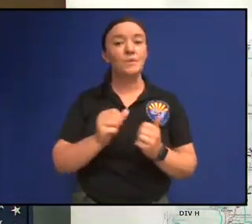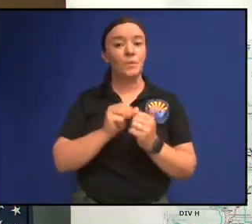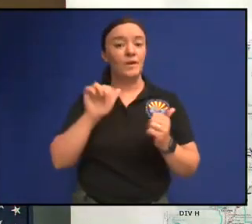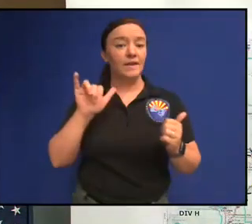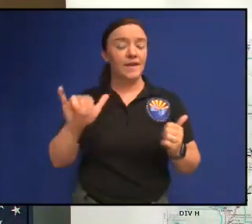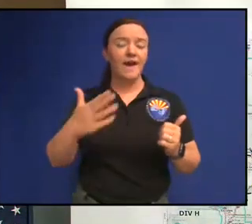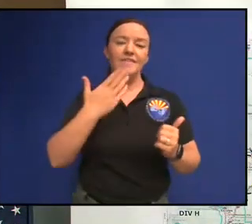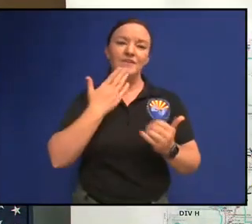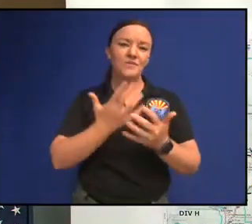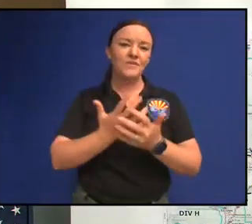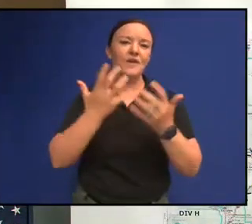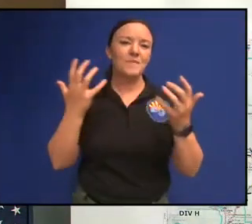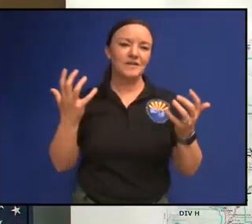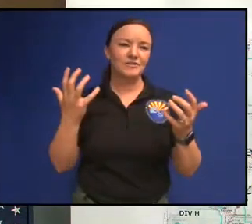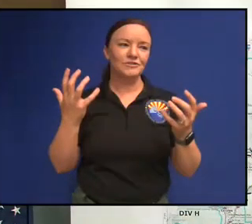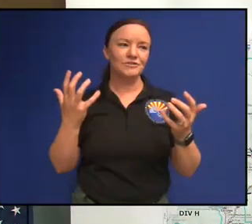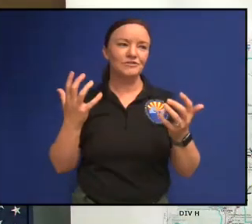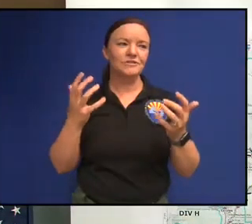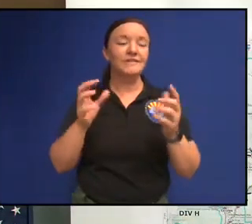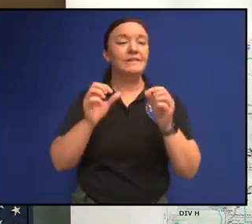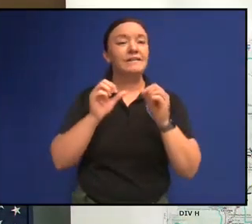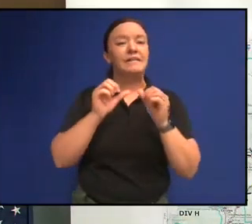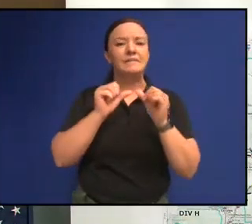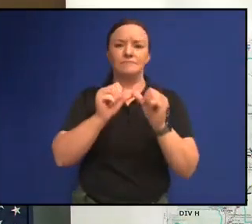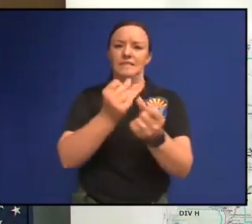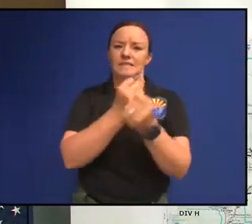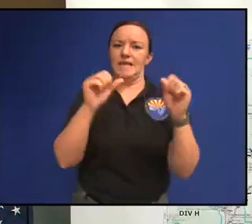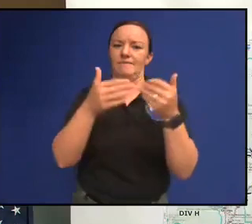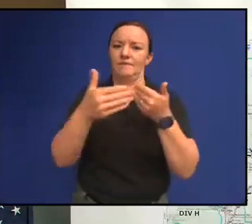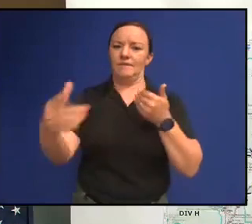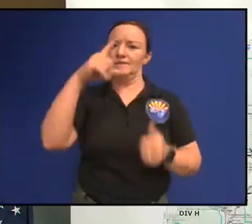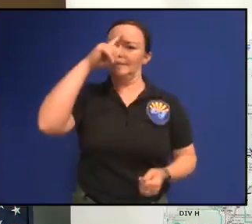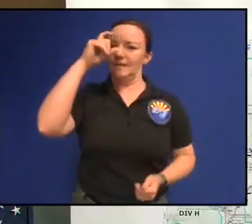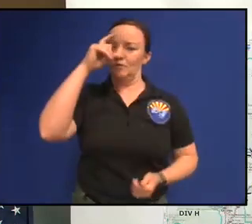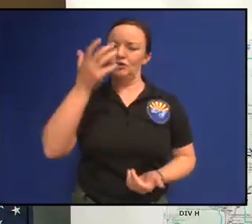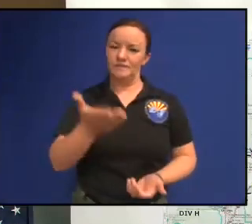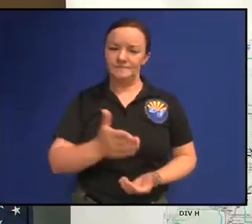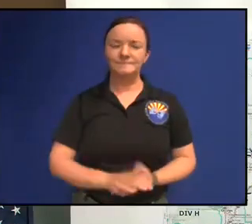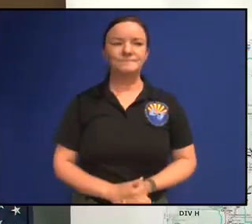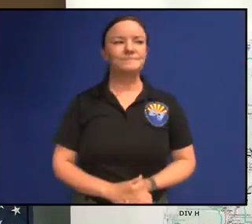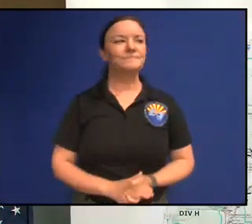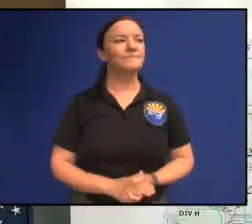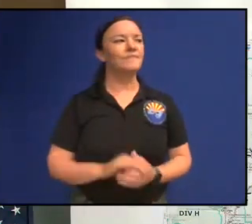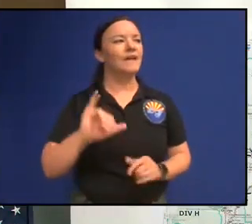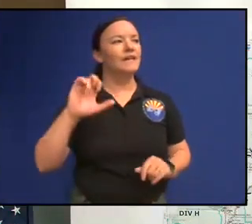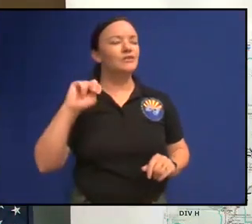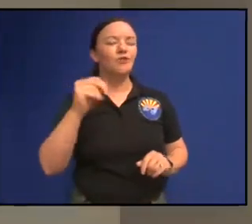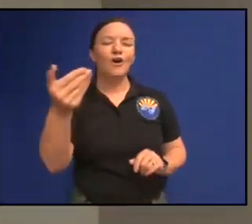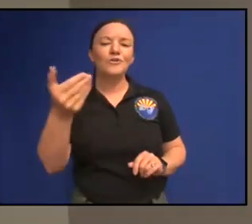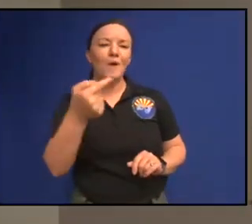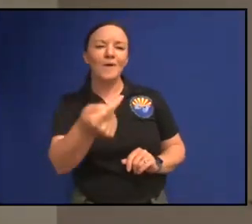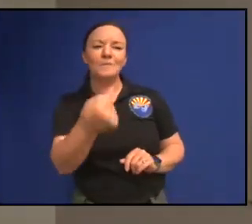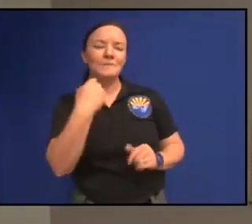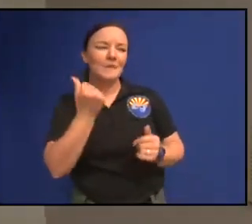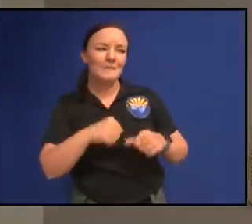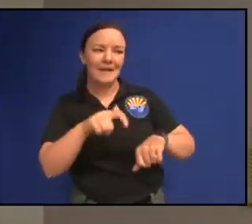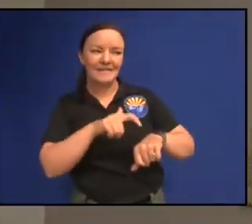THE REST OF THE SUMMER. JOHN, YOU'RE WELCOME AROUND OUR CAMPFIRE ANY TIME.